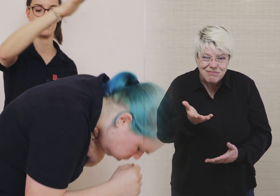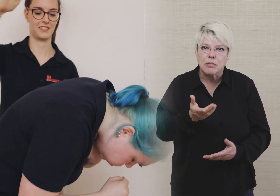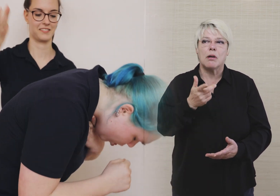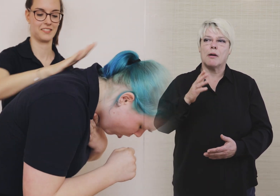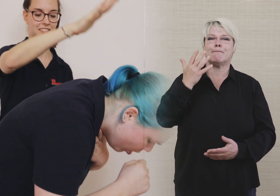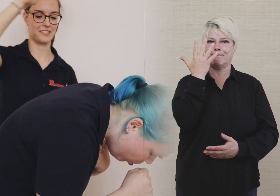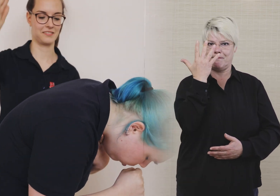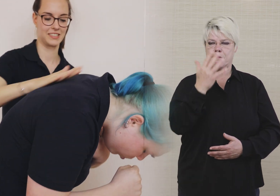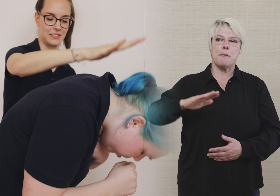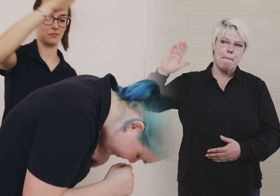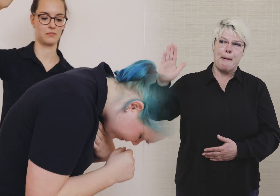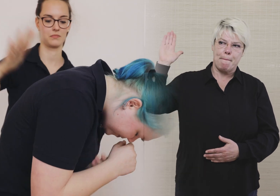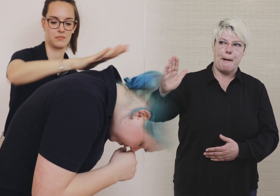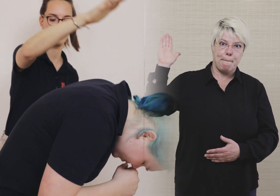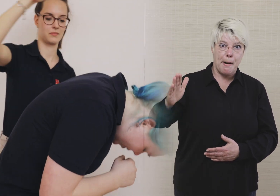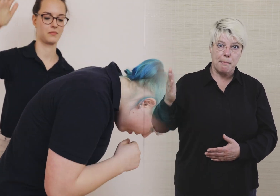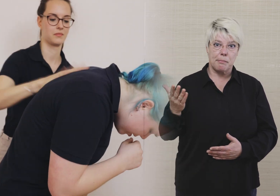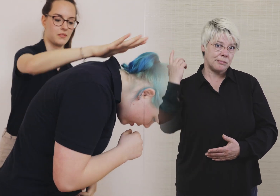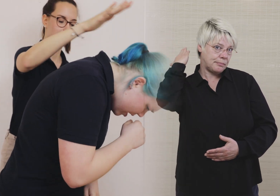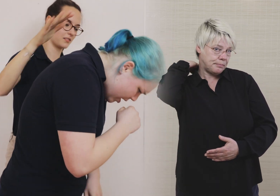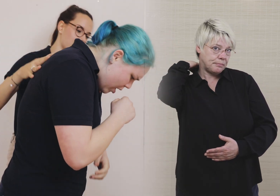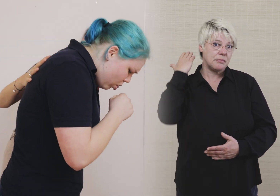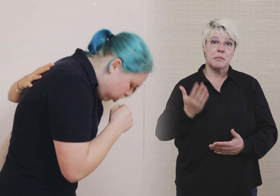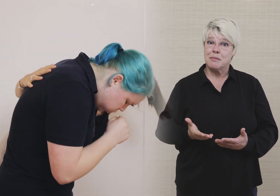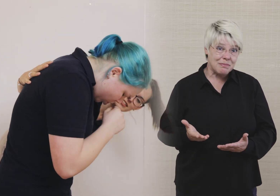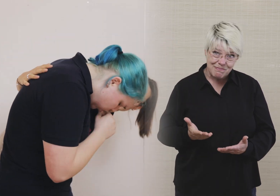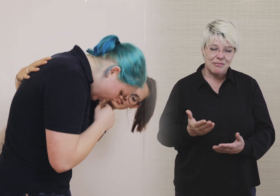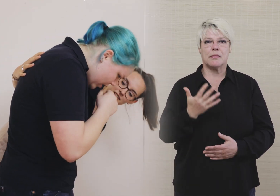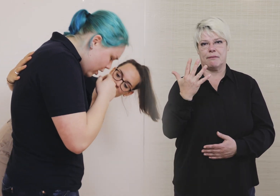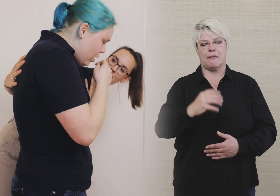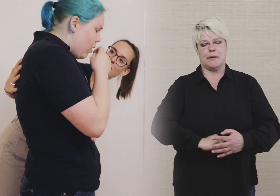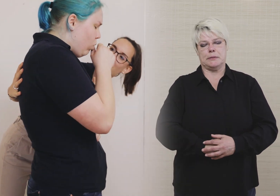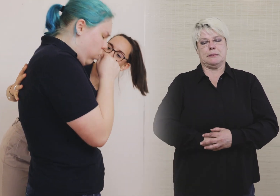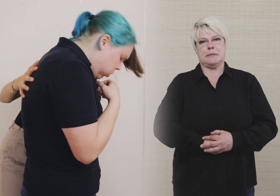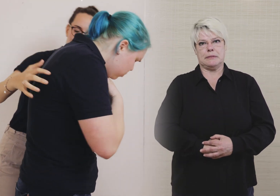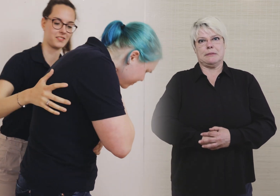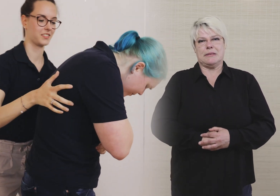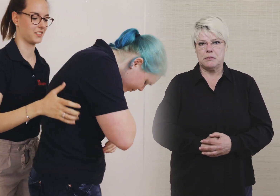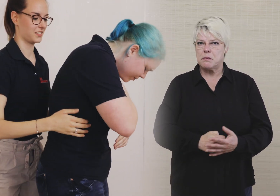Hit with the flat hand while the person leans forward if this does not work do 5 upper abdominal thrusts, also called “Heimlich-manoeuvre”